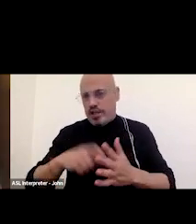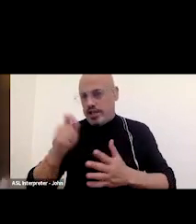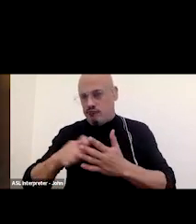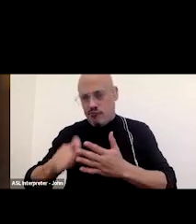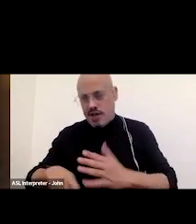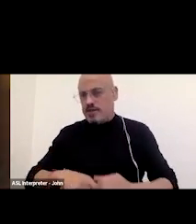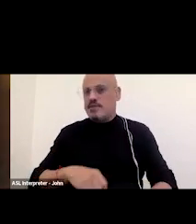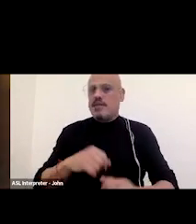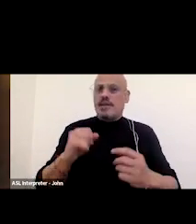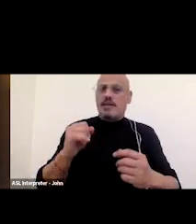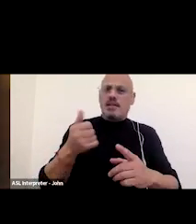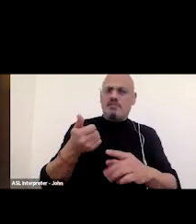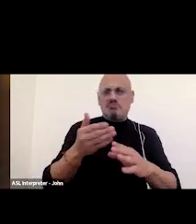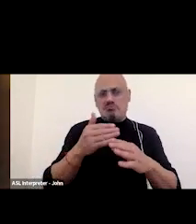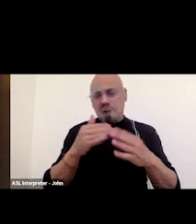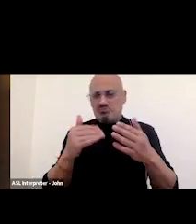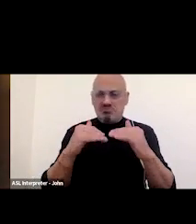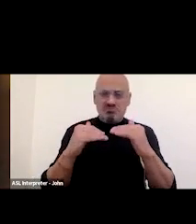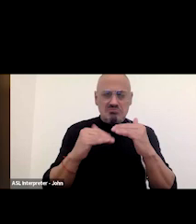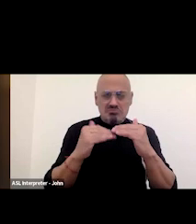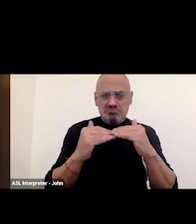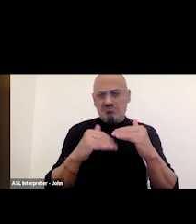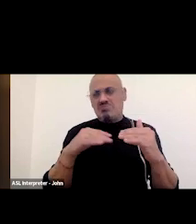whether they have a marginal education up to sixth grade,